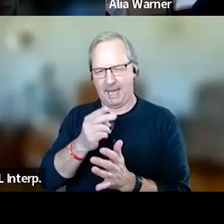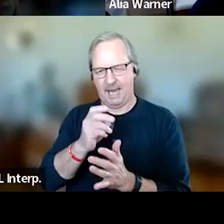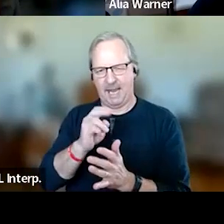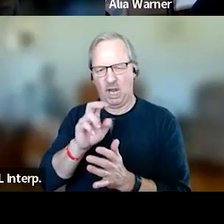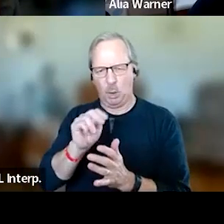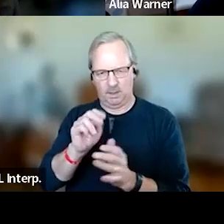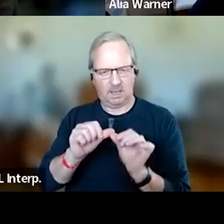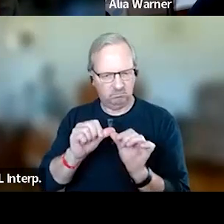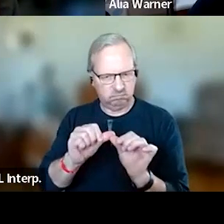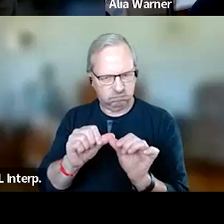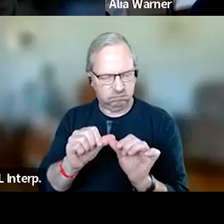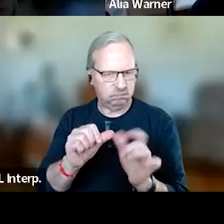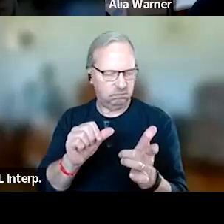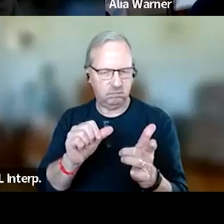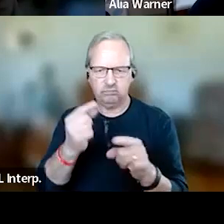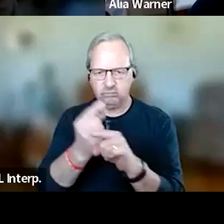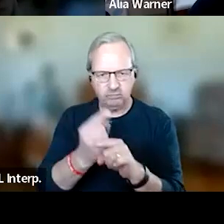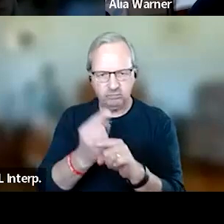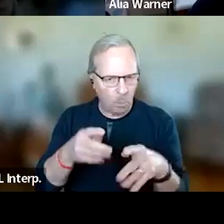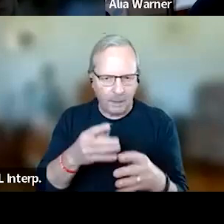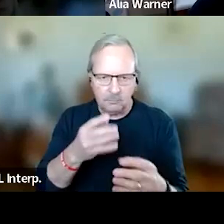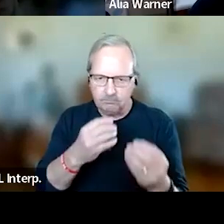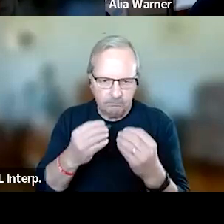Anybody have any advice about, you know,